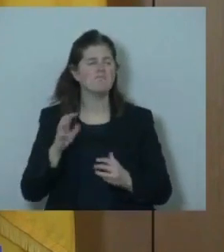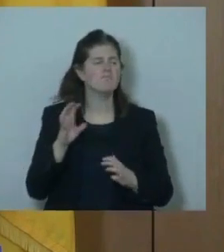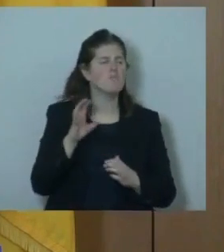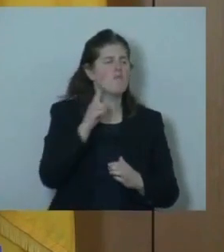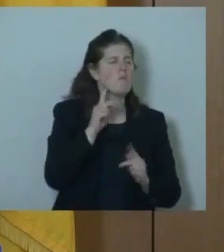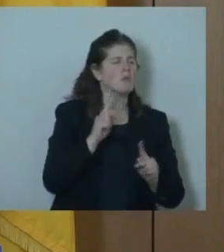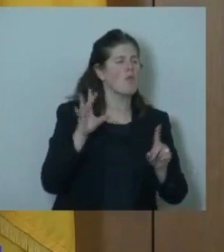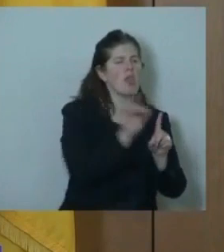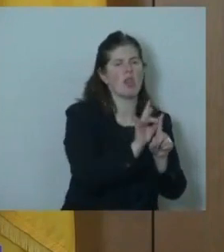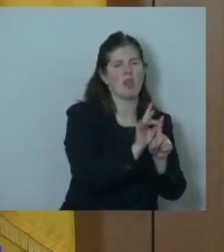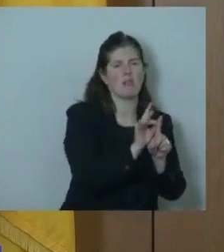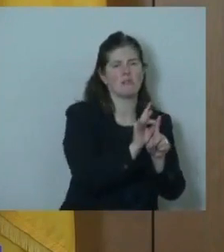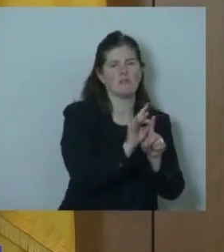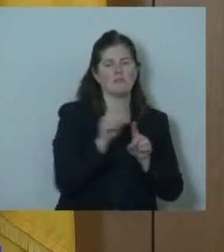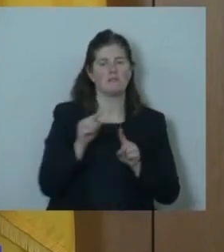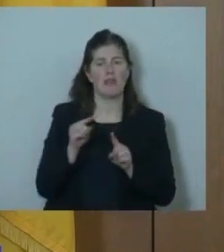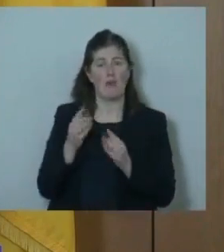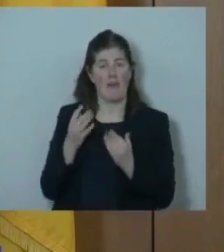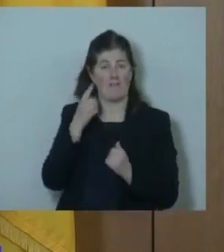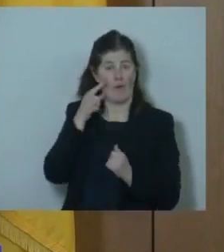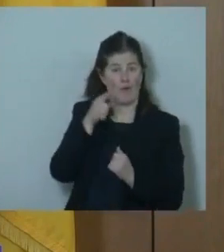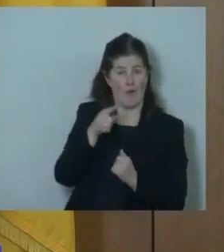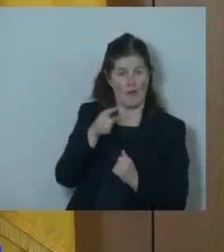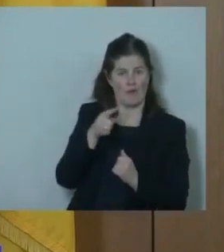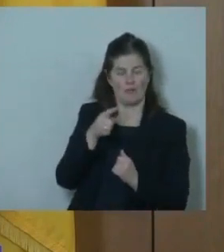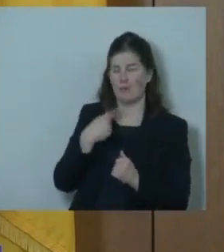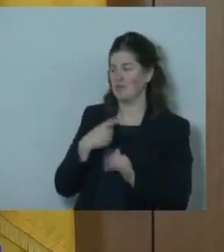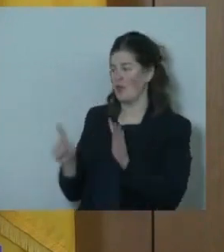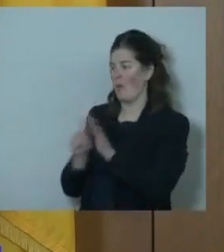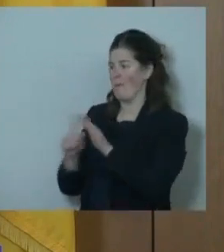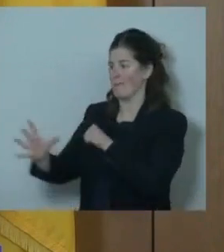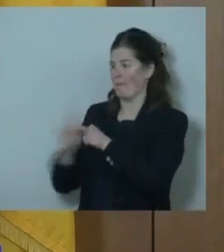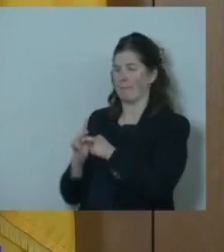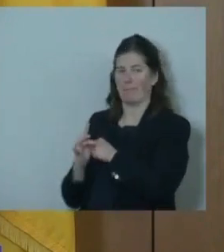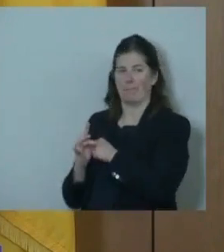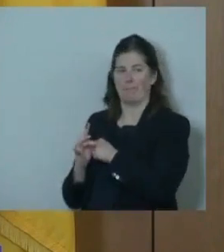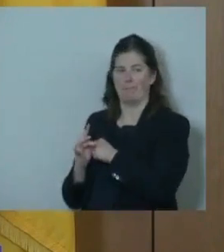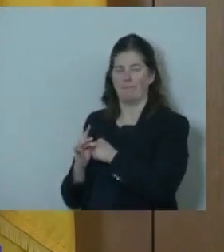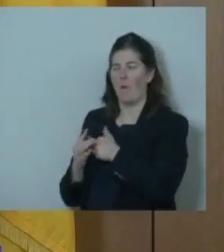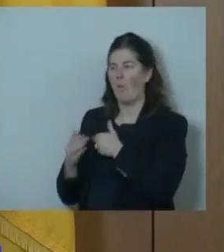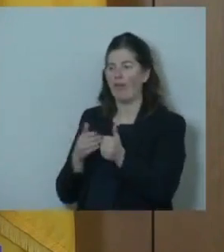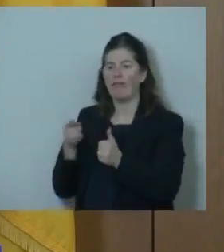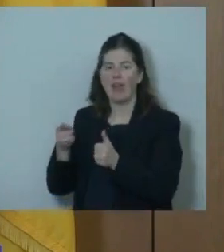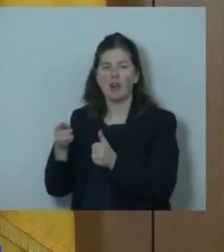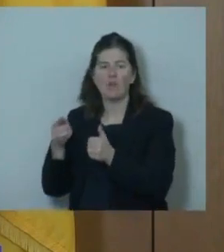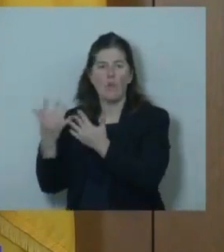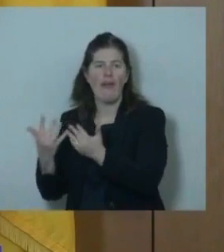UNTIL WE HAVE A VACCINE, THIS VIRUS LIVES AMONGST US.